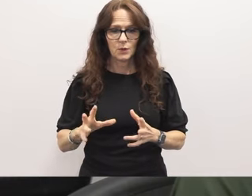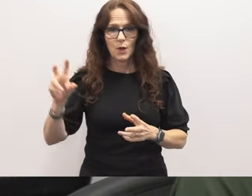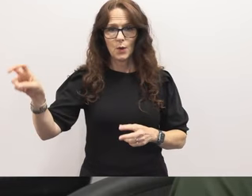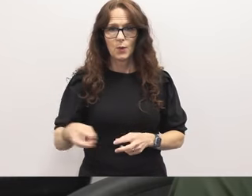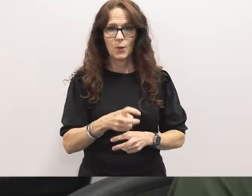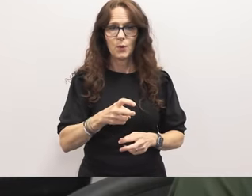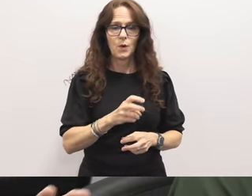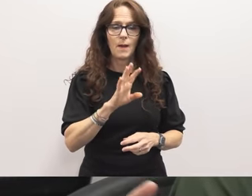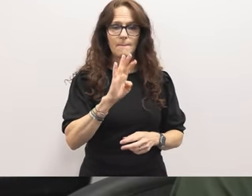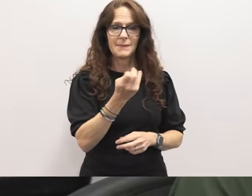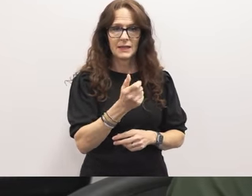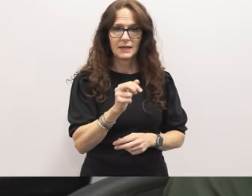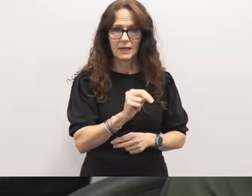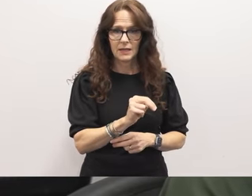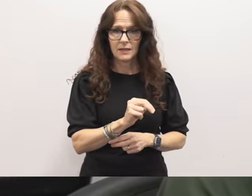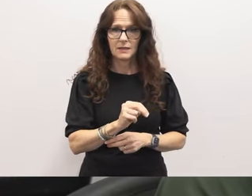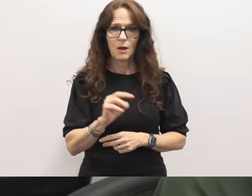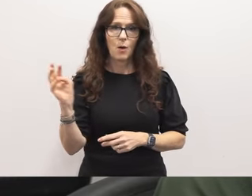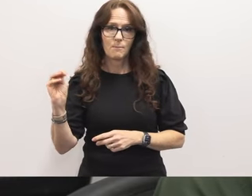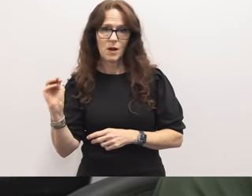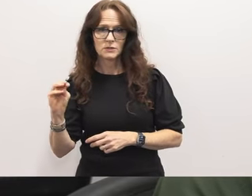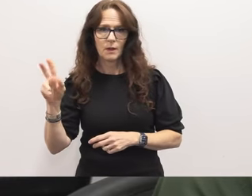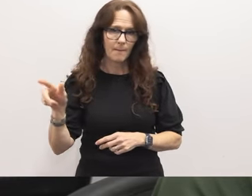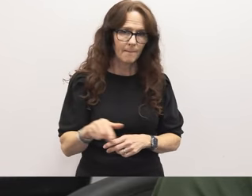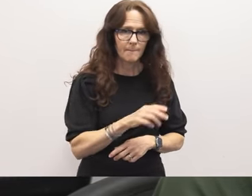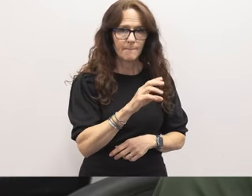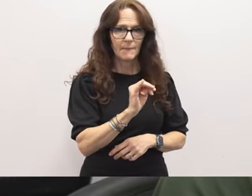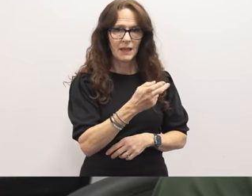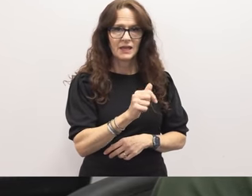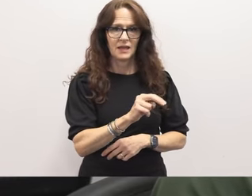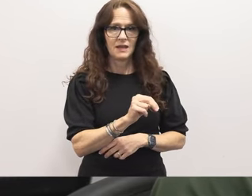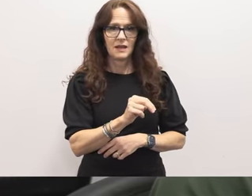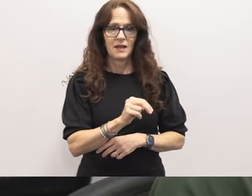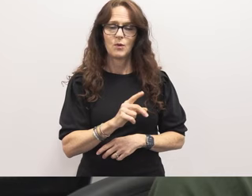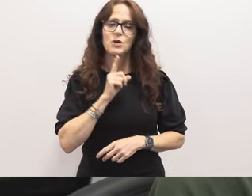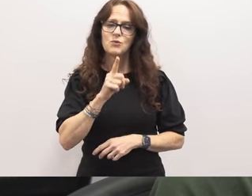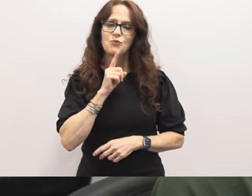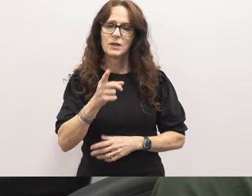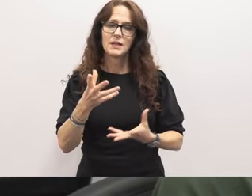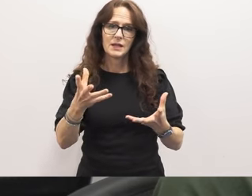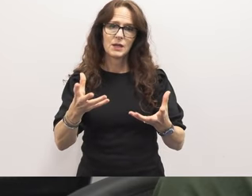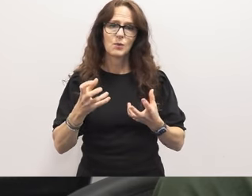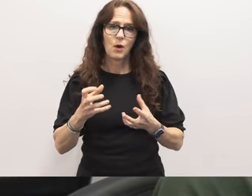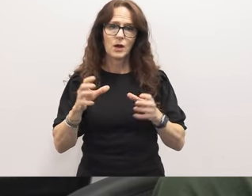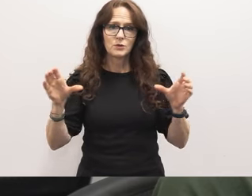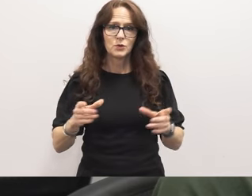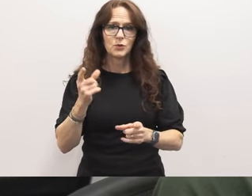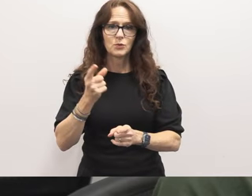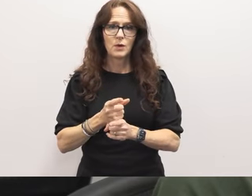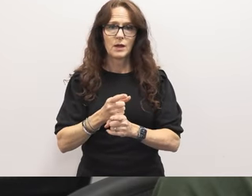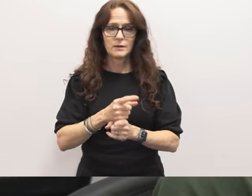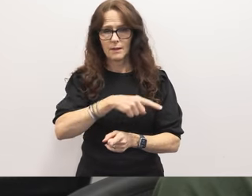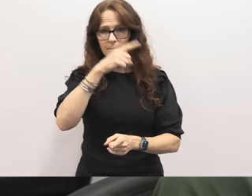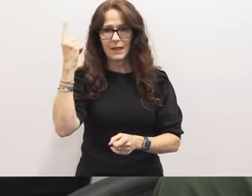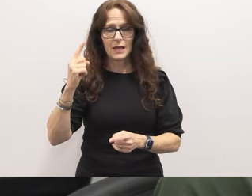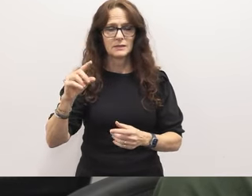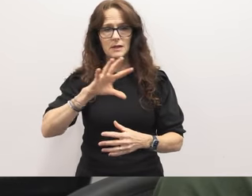But many of our students go on to Millikan or go on, you know, or Marshall kids go on to Millikan. We really want to do right by our Black African American families